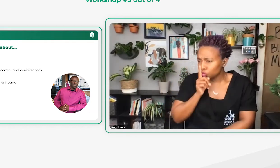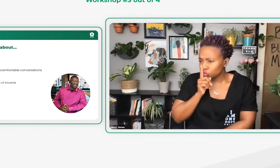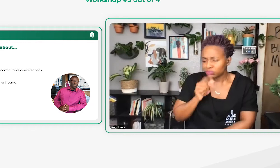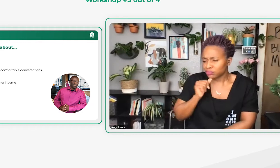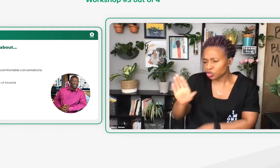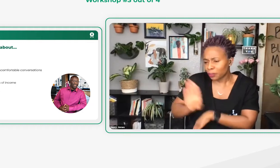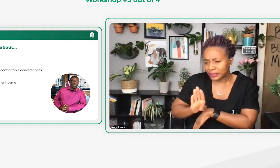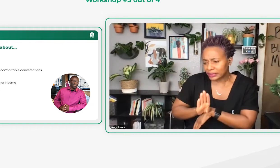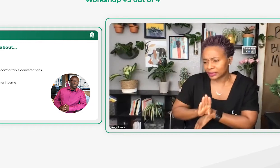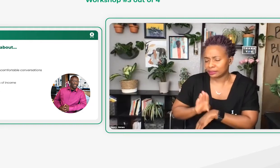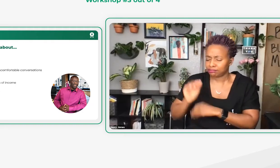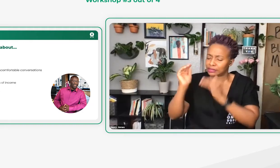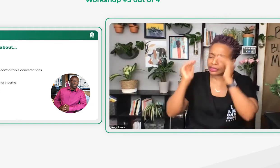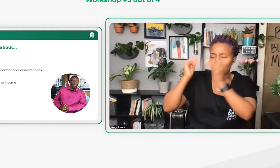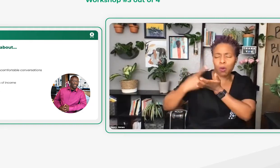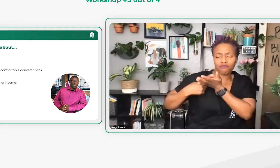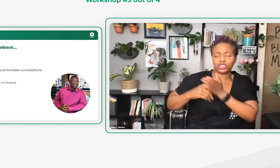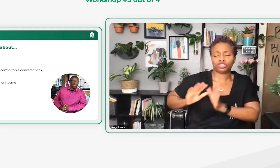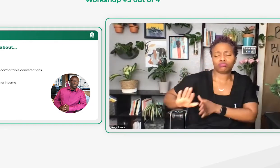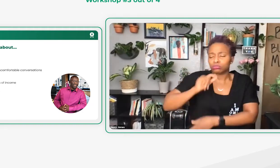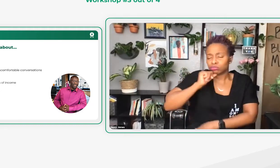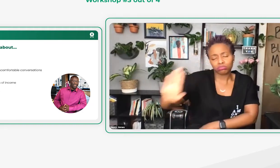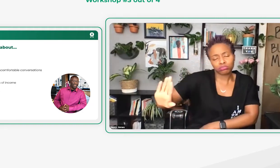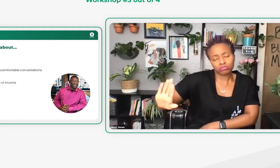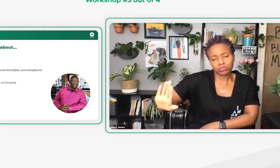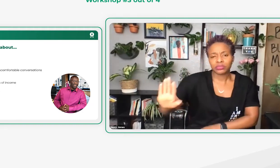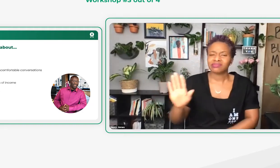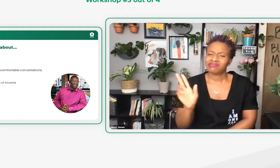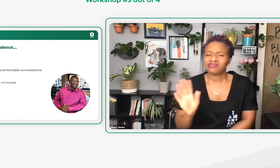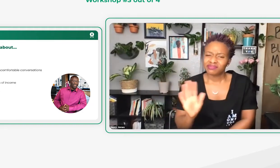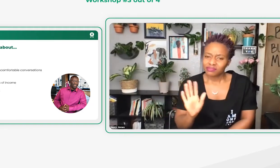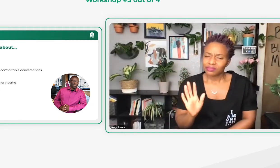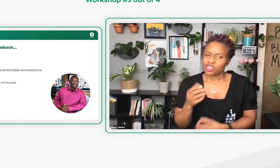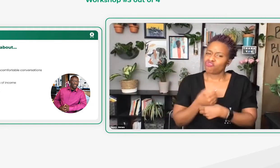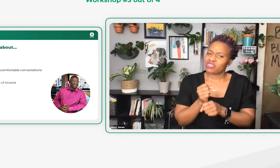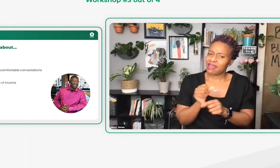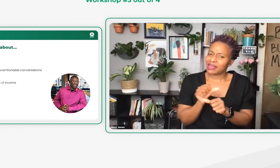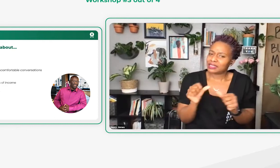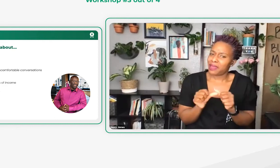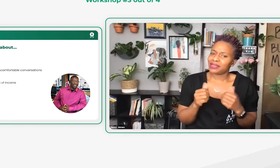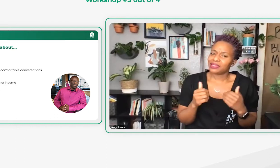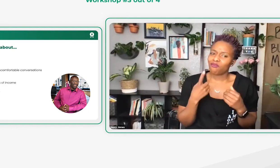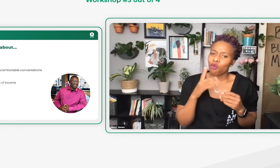such as financial literacy, these are adult conversation. Often times adults will say that to